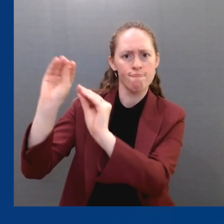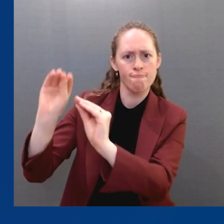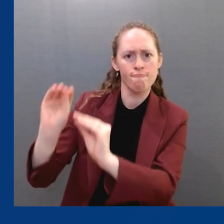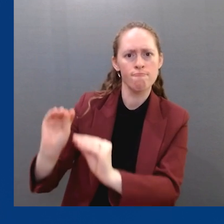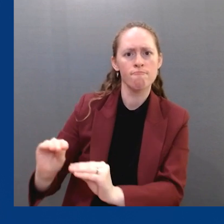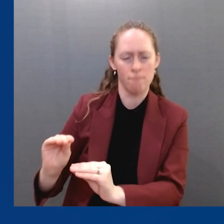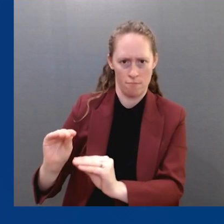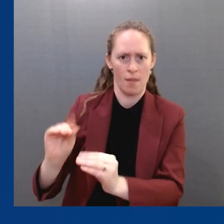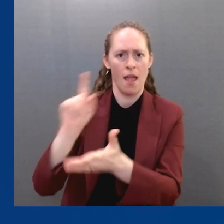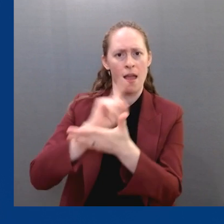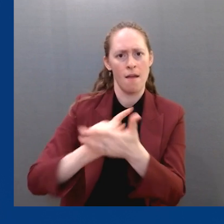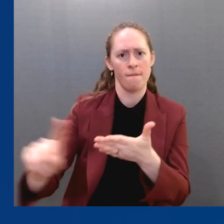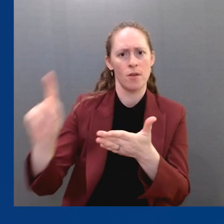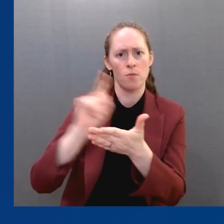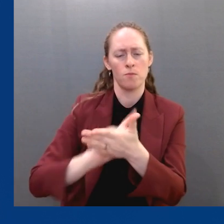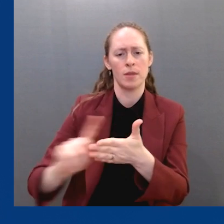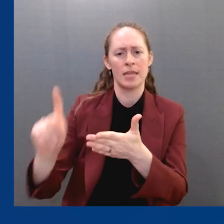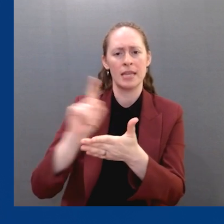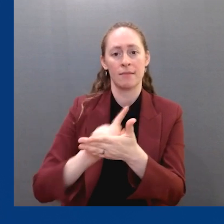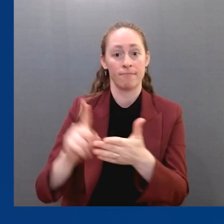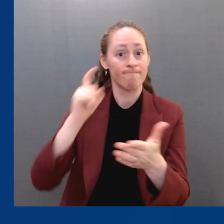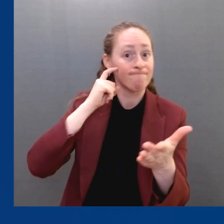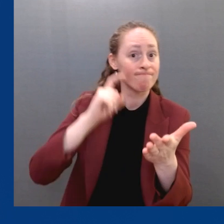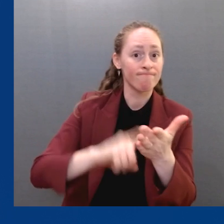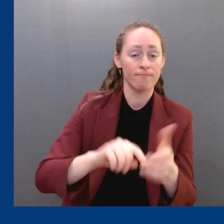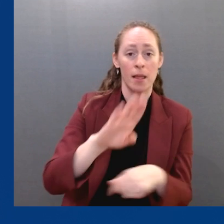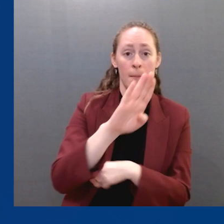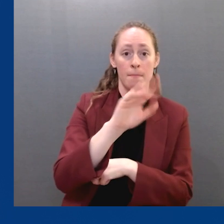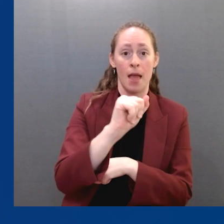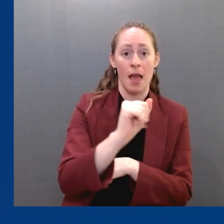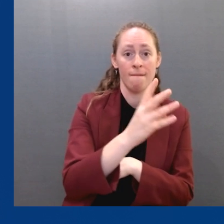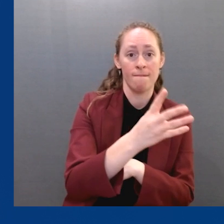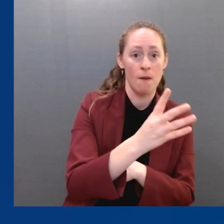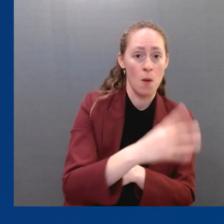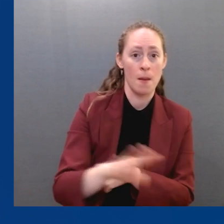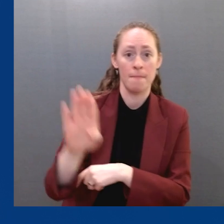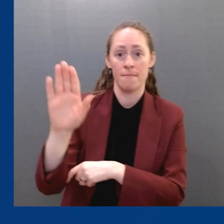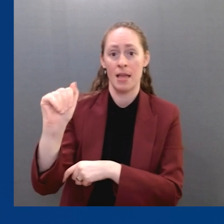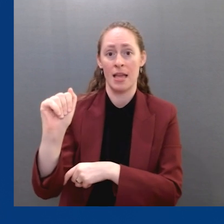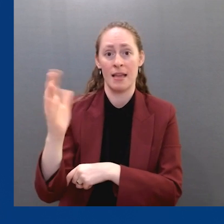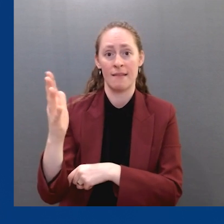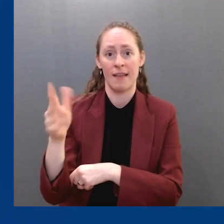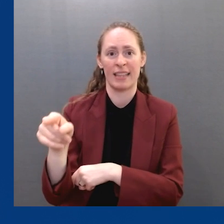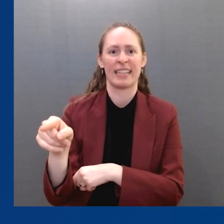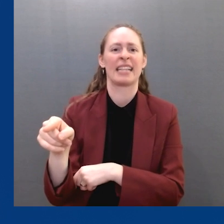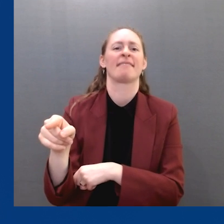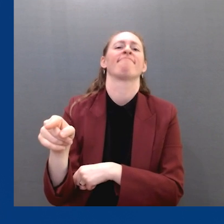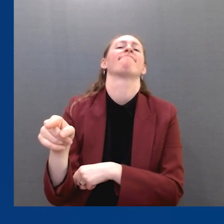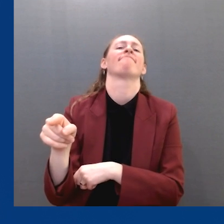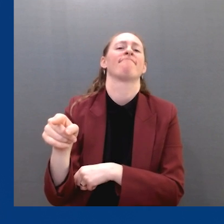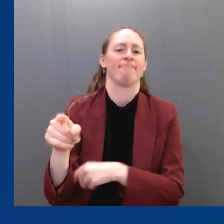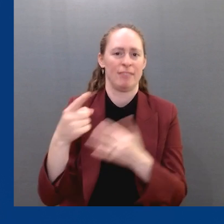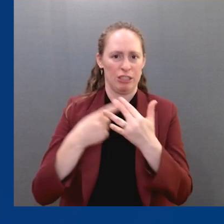BA-4 and BA-5 have been increasing in the United States. These are sub lineages of the Omicron variant